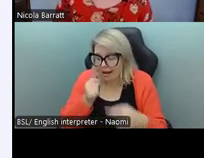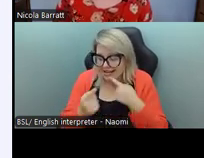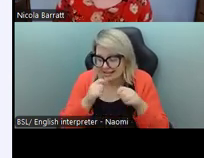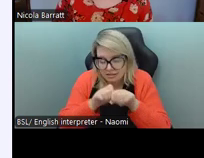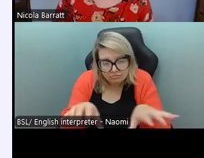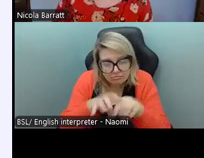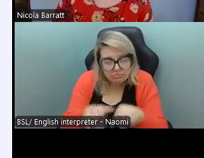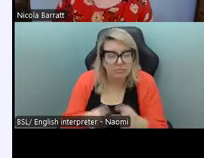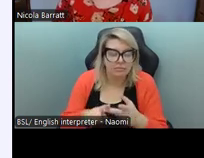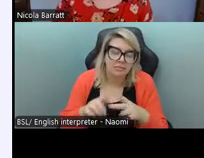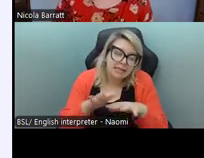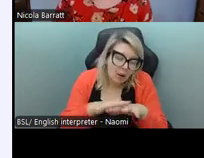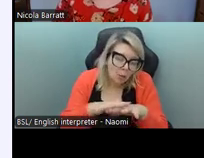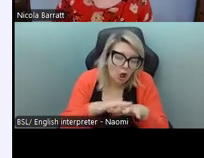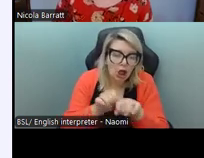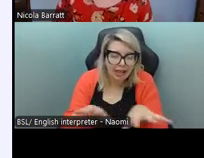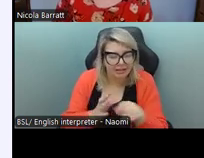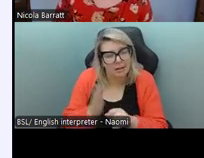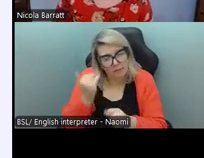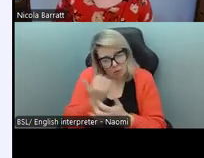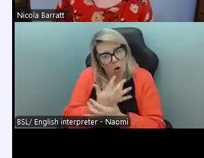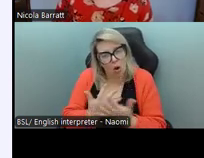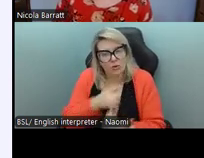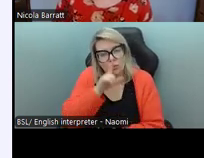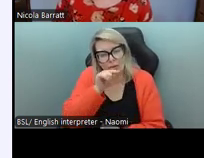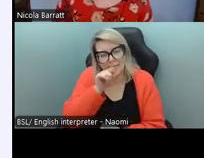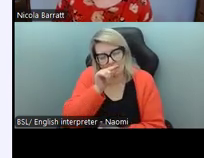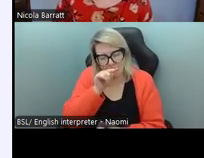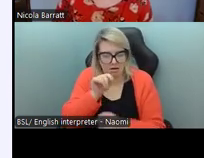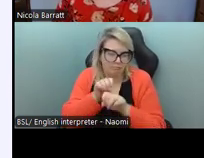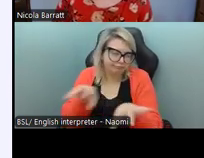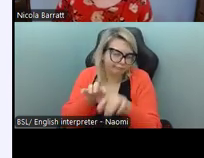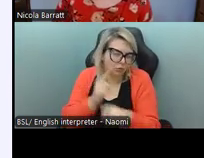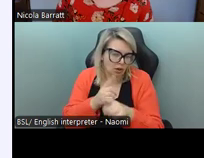A lot of people used to use Twitter to talk about their organizations or their work.